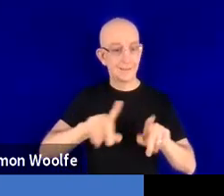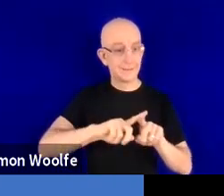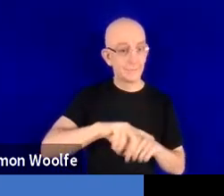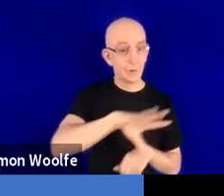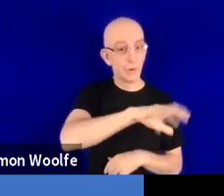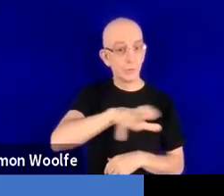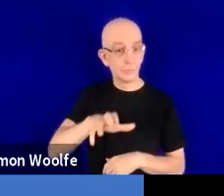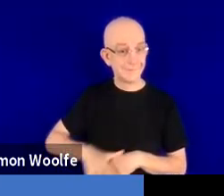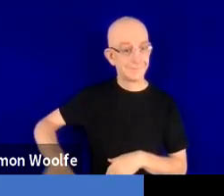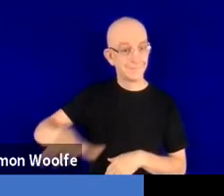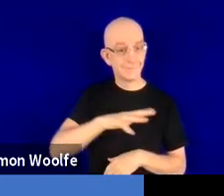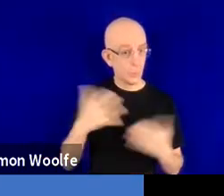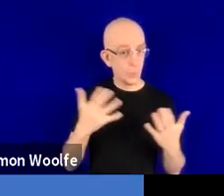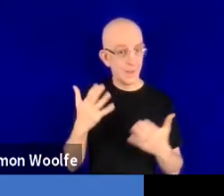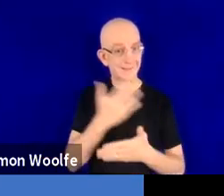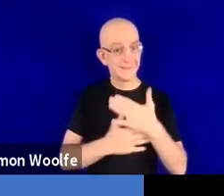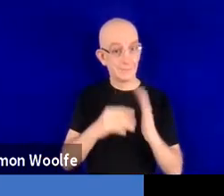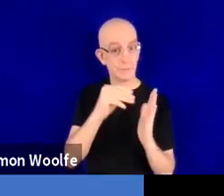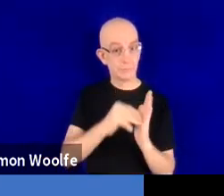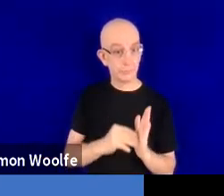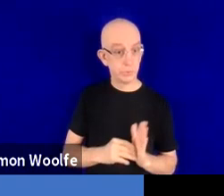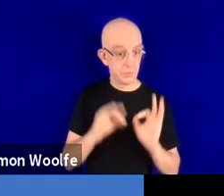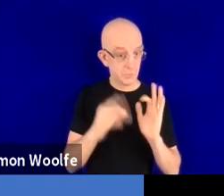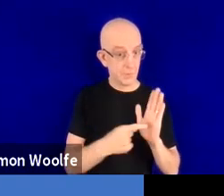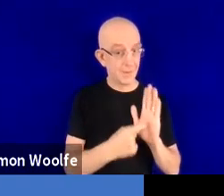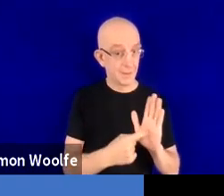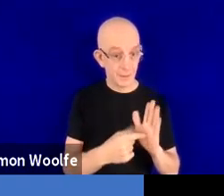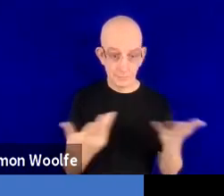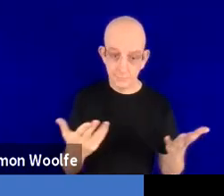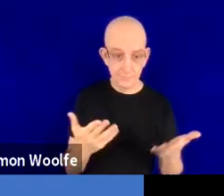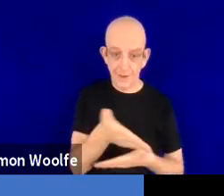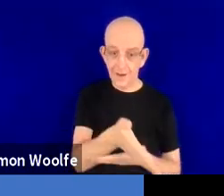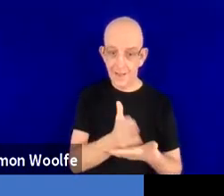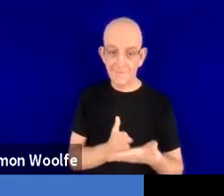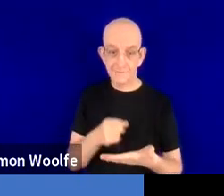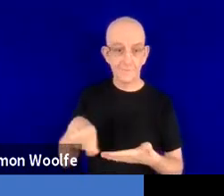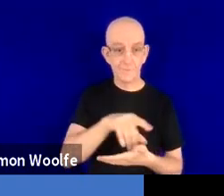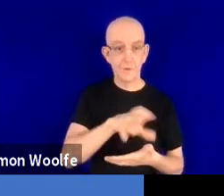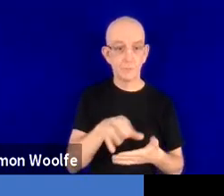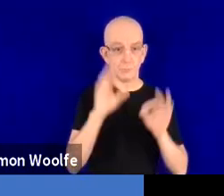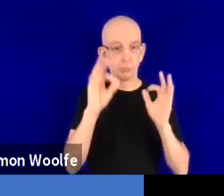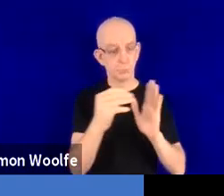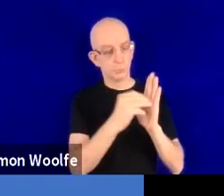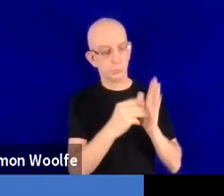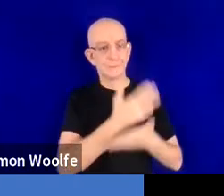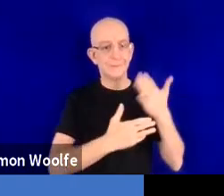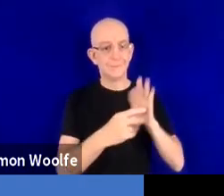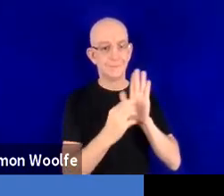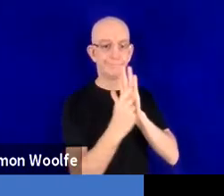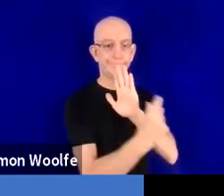So a smaller share of the total measures. I mean, a caveat that I'll come back to in a second is just because countries